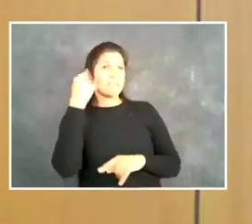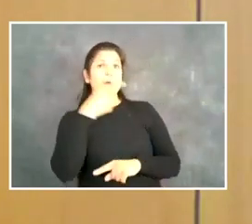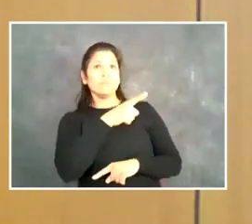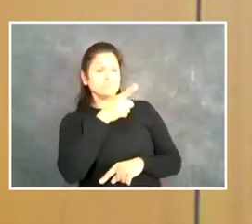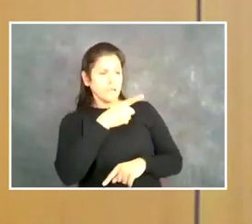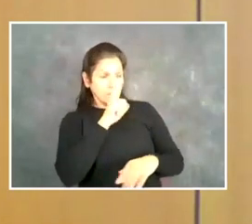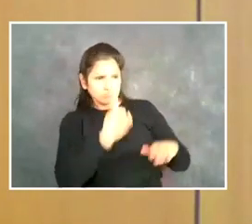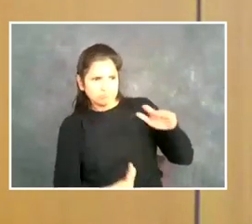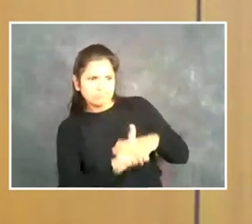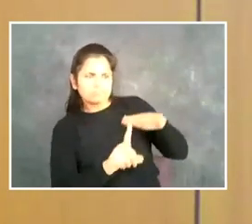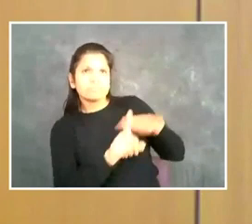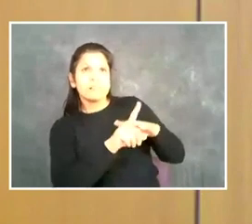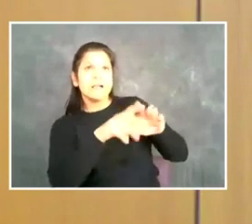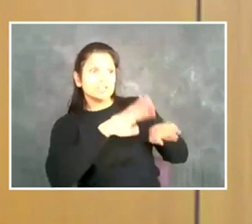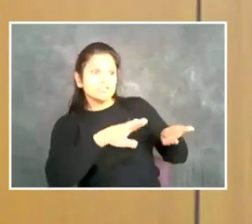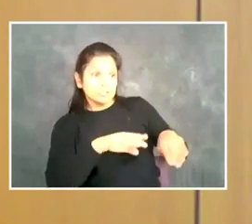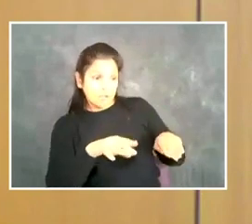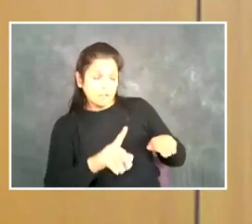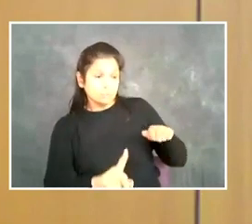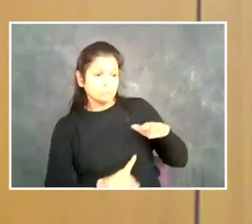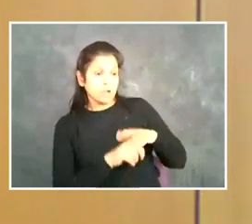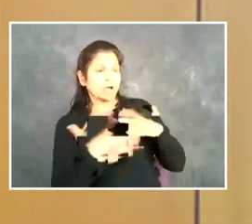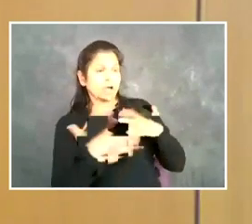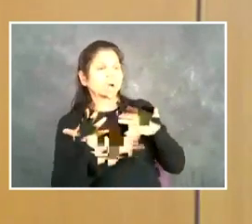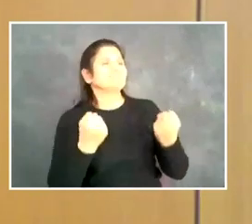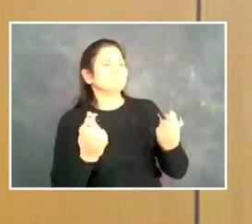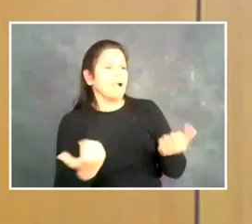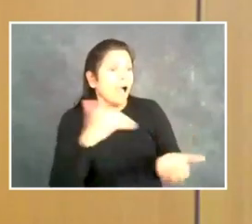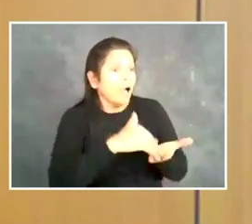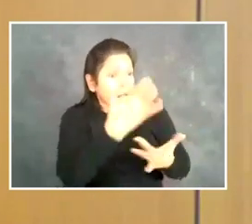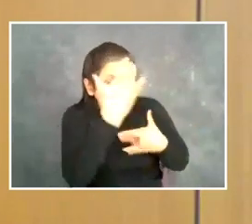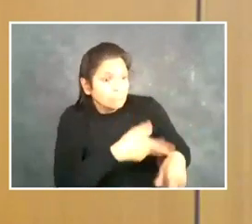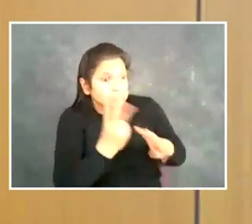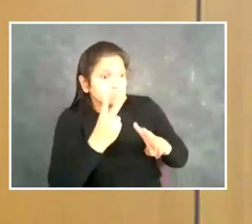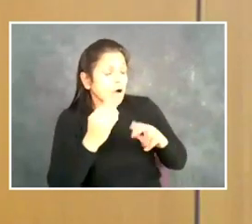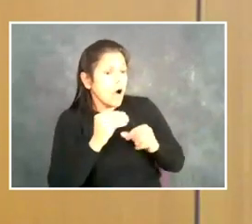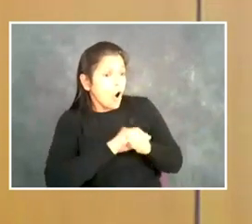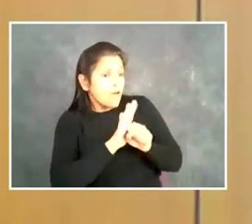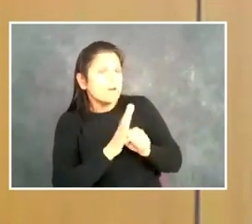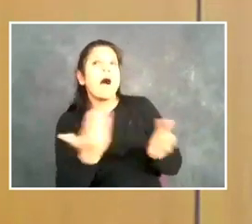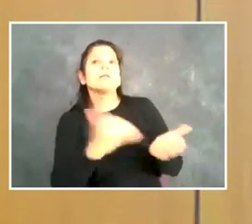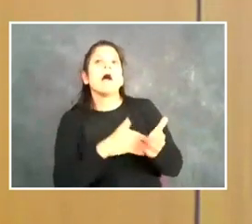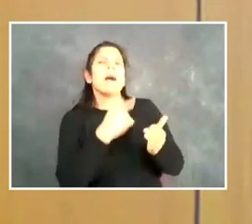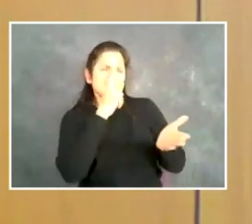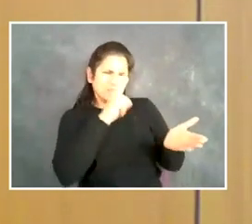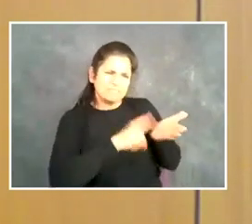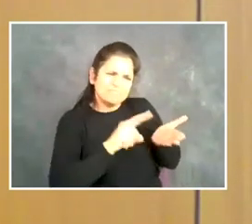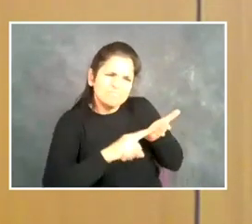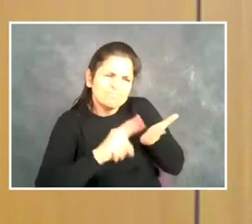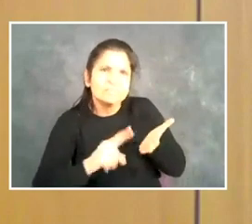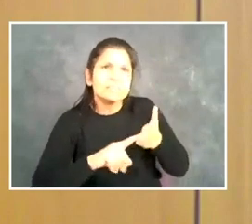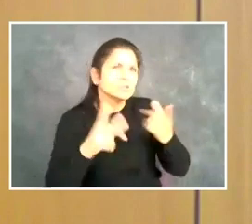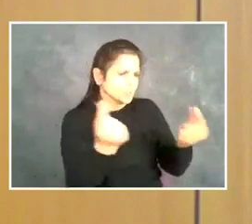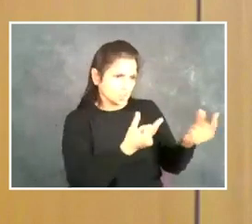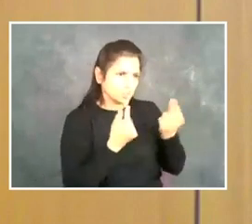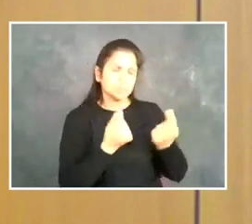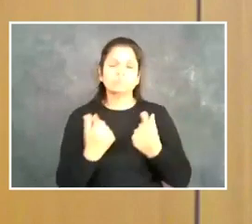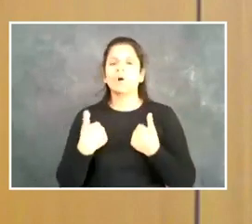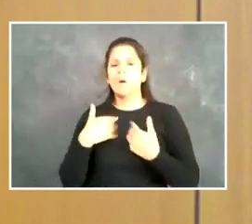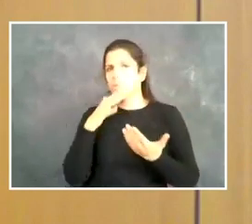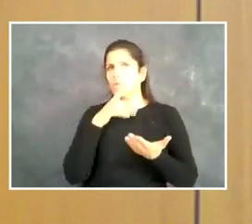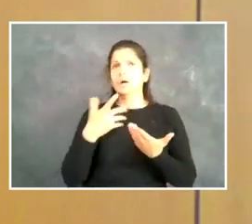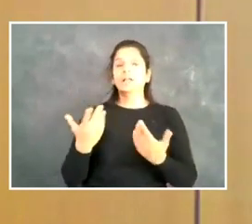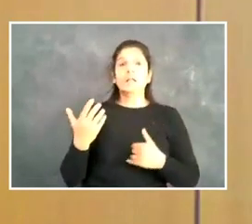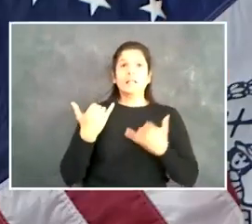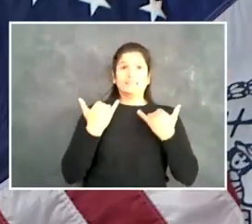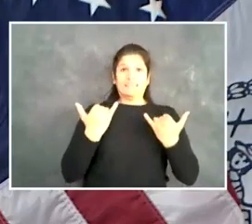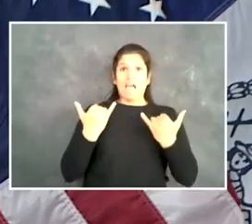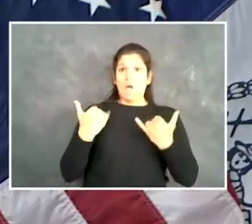PARTNERS THAT WE WILL WORK